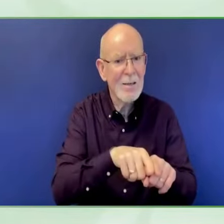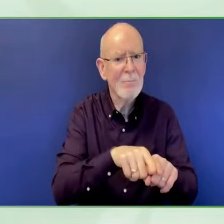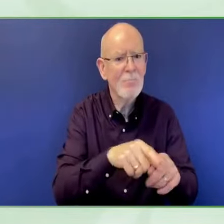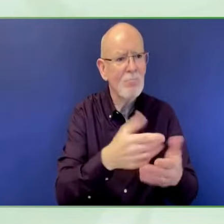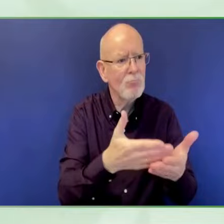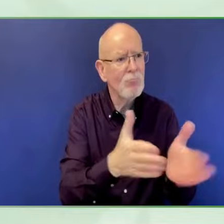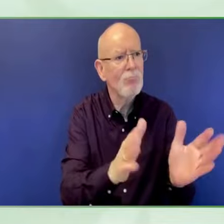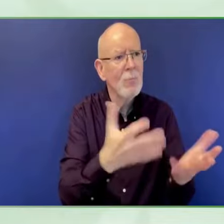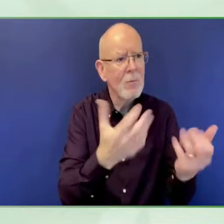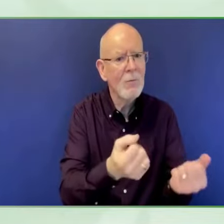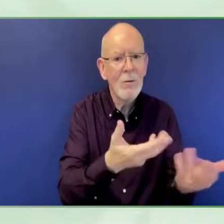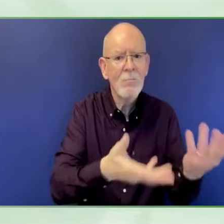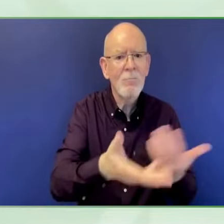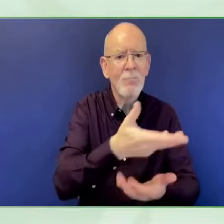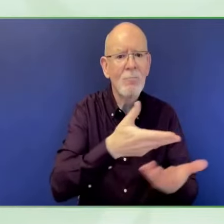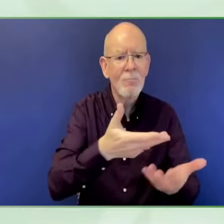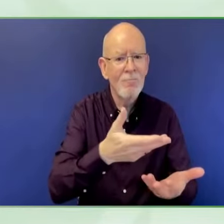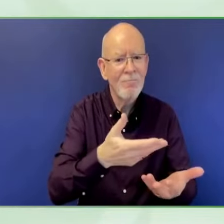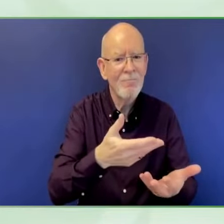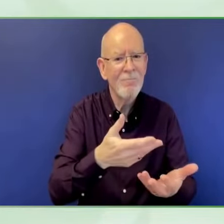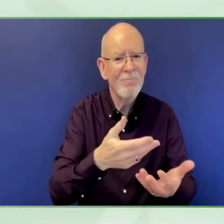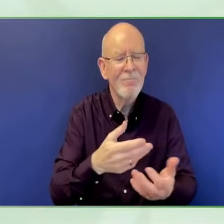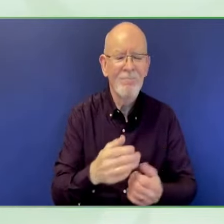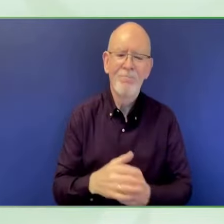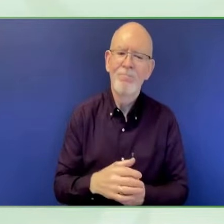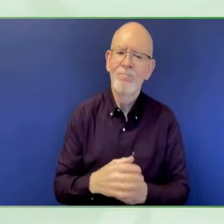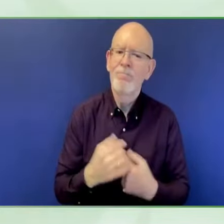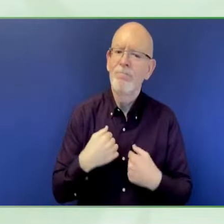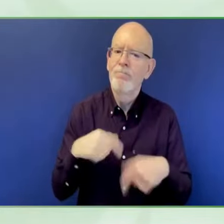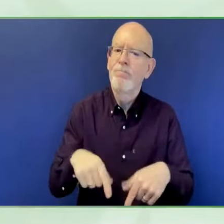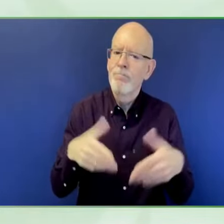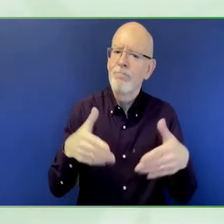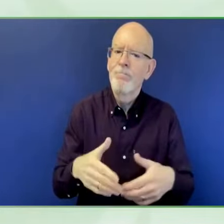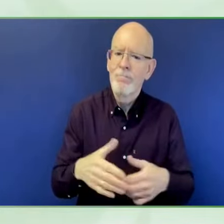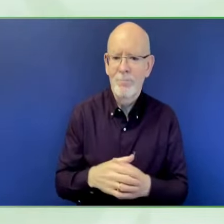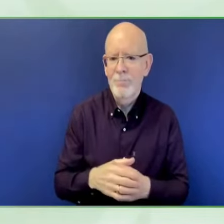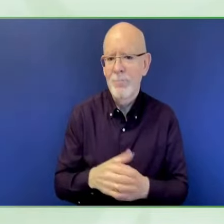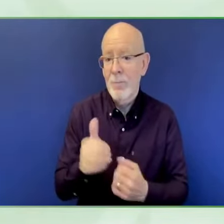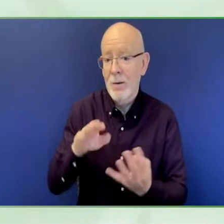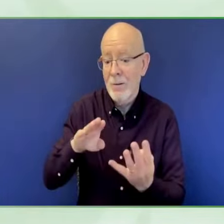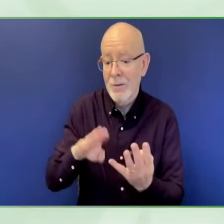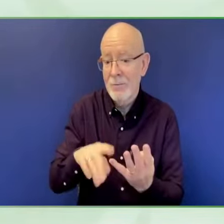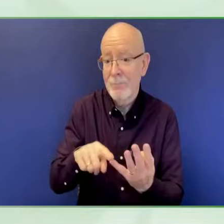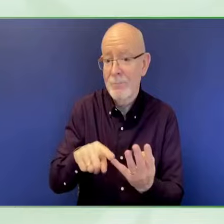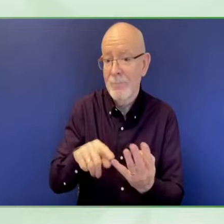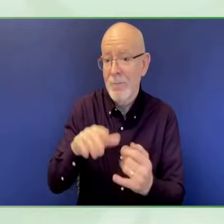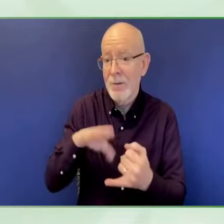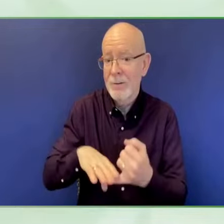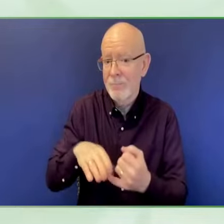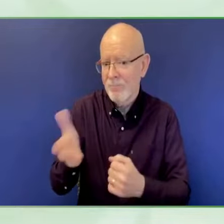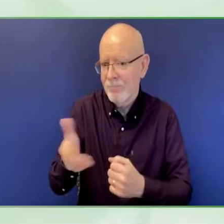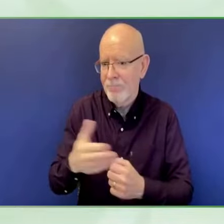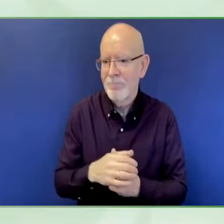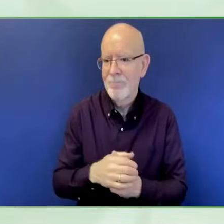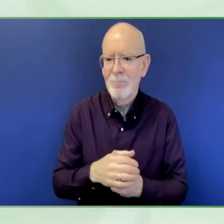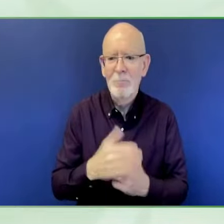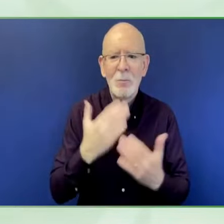I am a social worker from Israel, wearing a black shirt and also black pants.